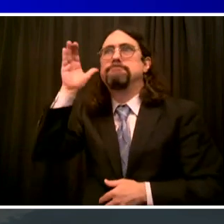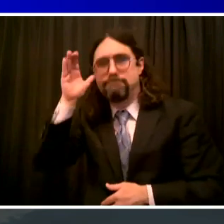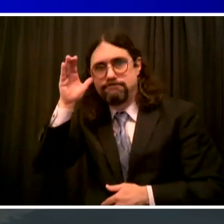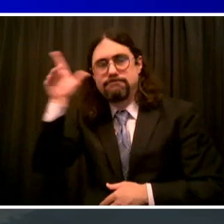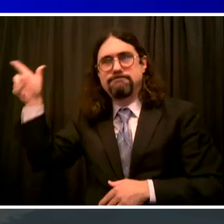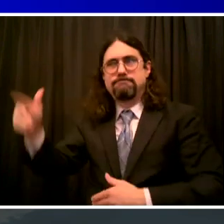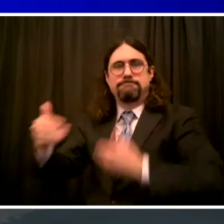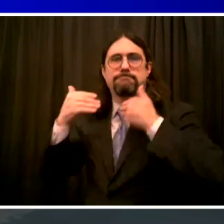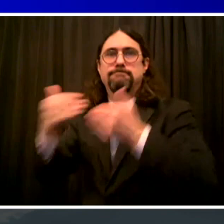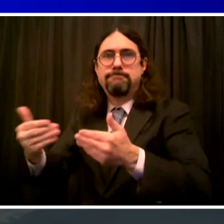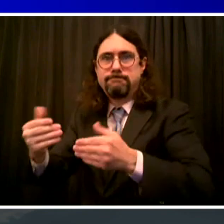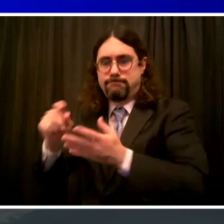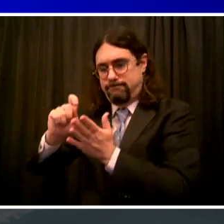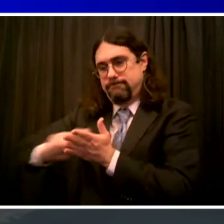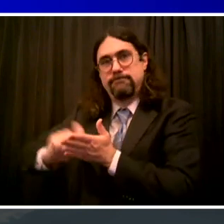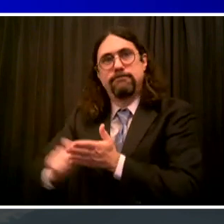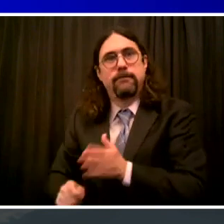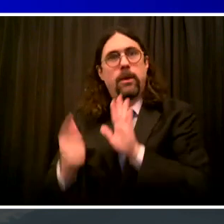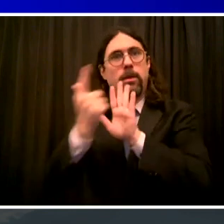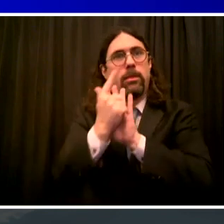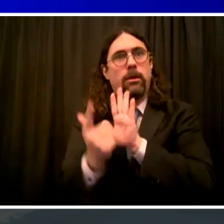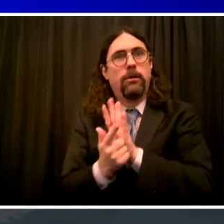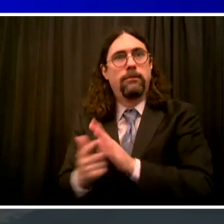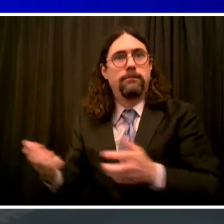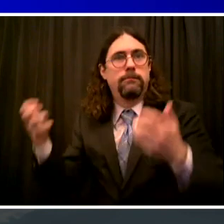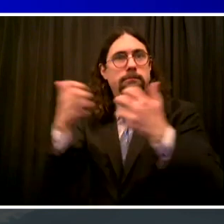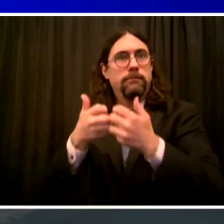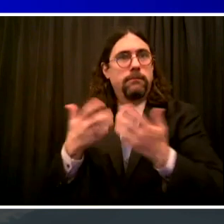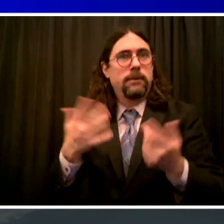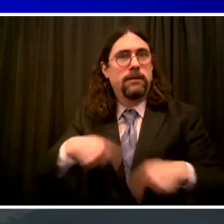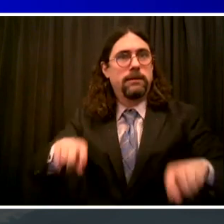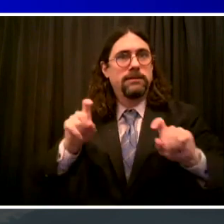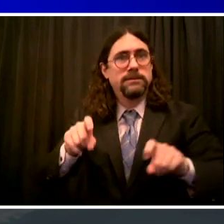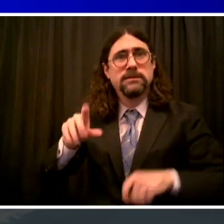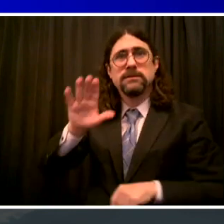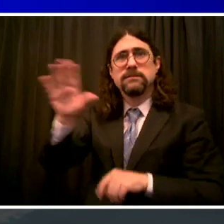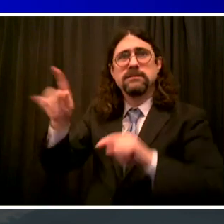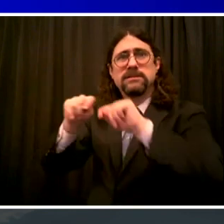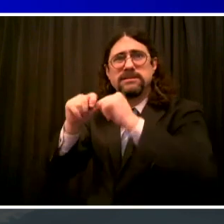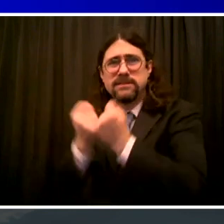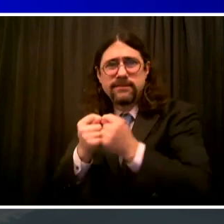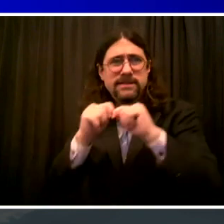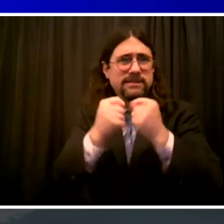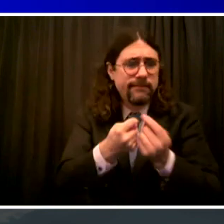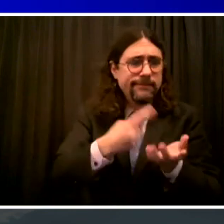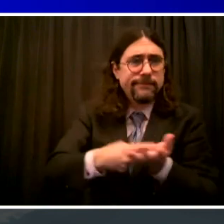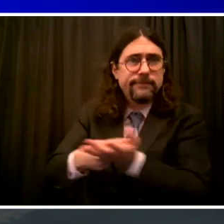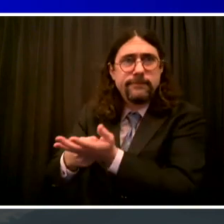AND STATES WERE GOING THROUGH.